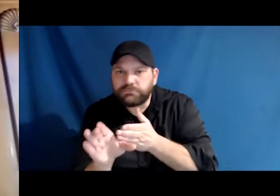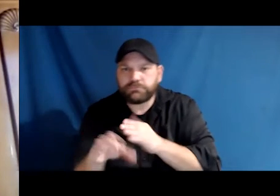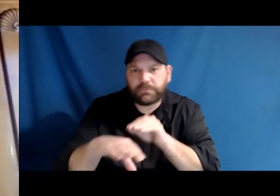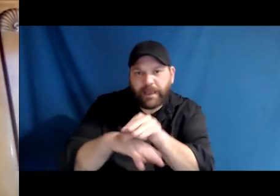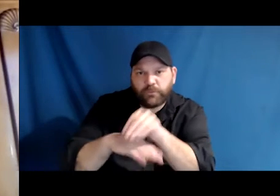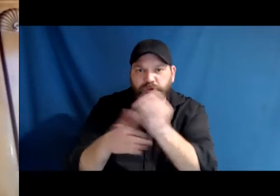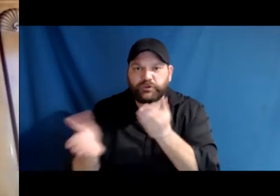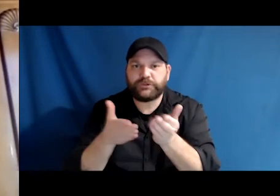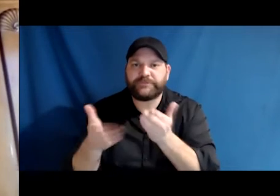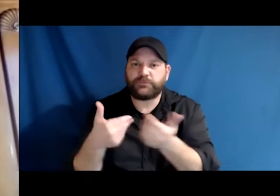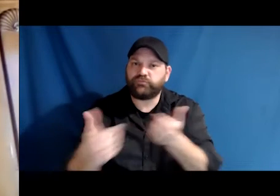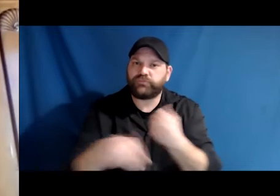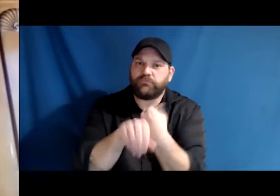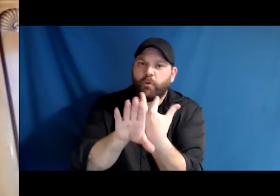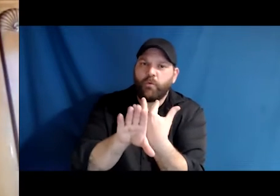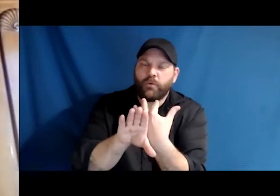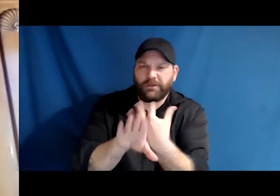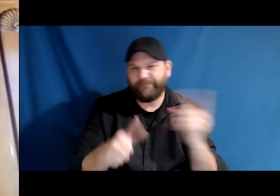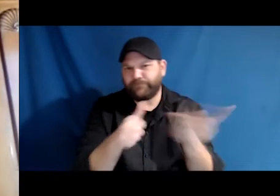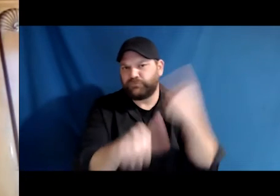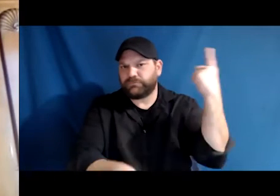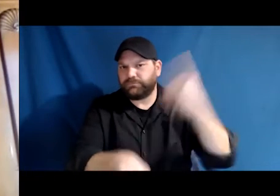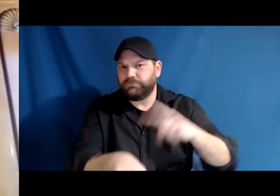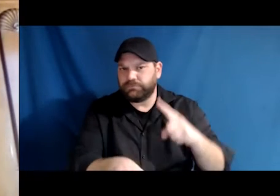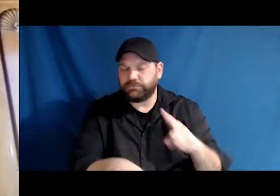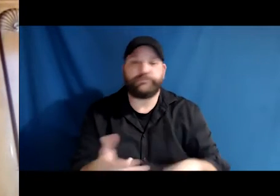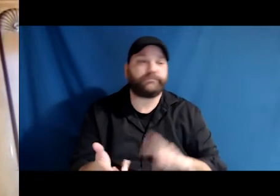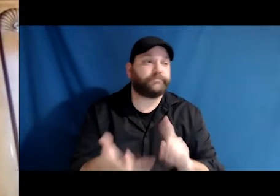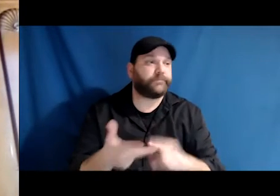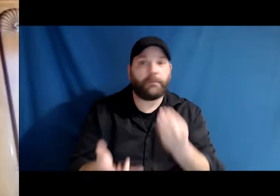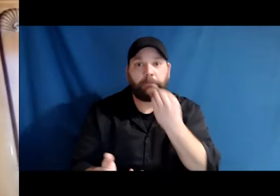Creative strategies were developed in offering student meal services, including the launch of a